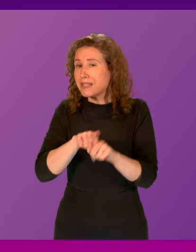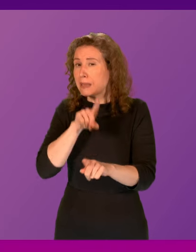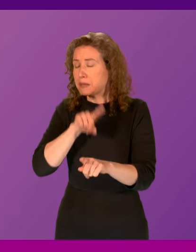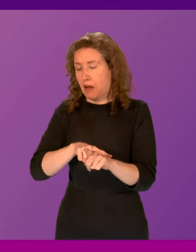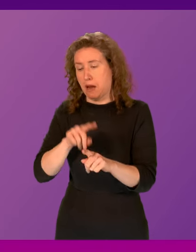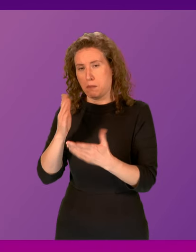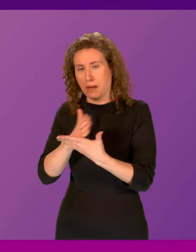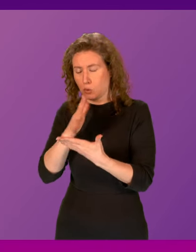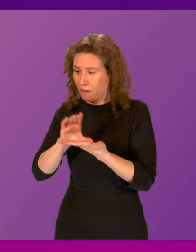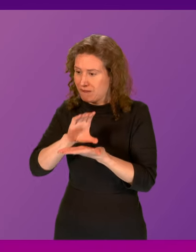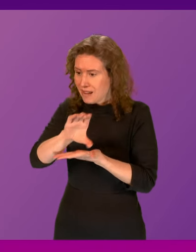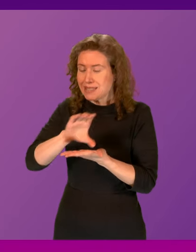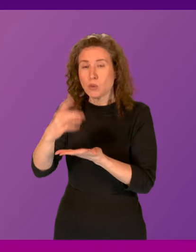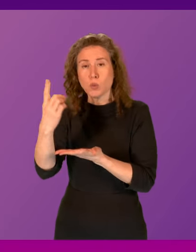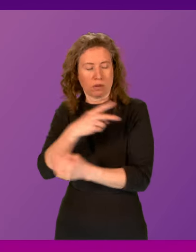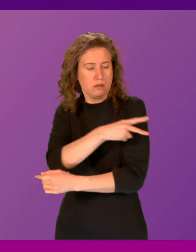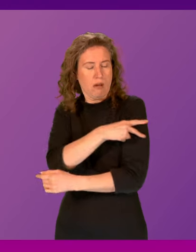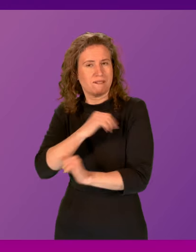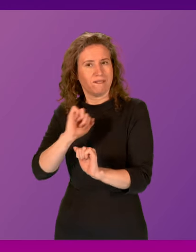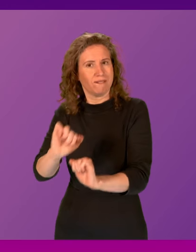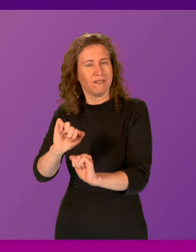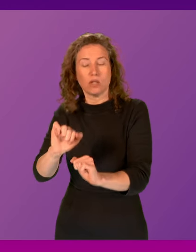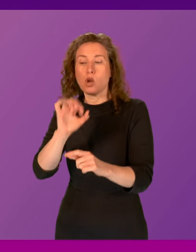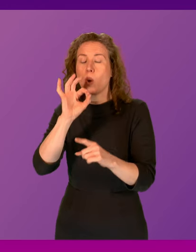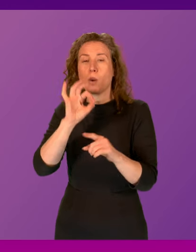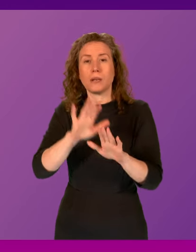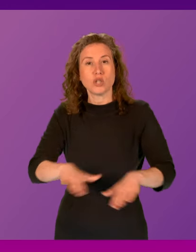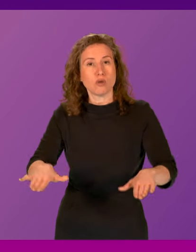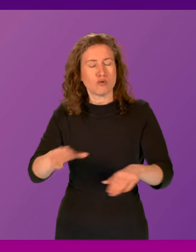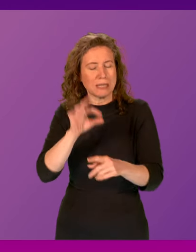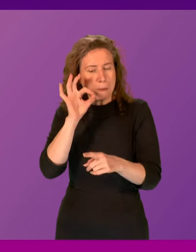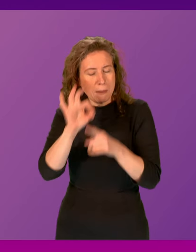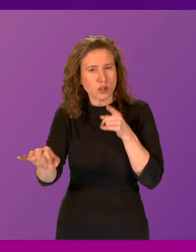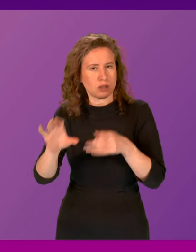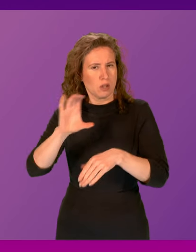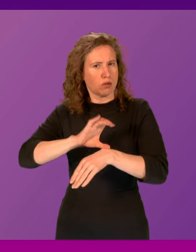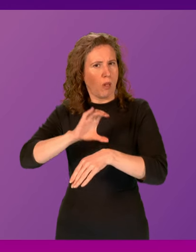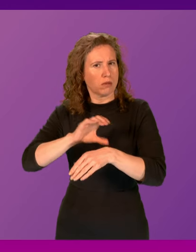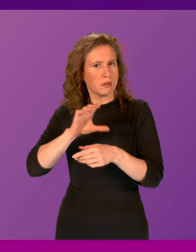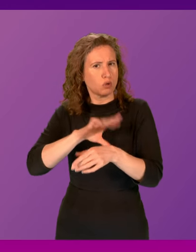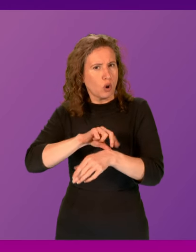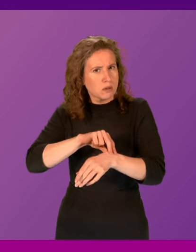are investing in the workforce. We have increased the number of paediatric specialty consultants by